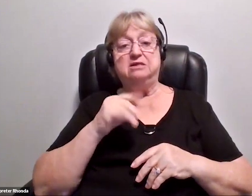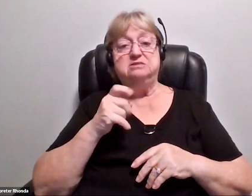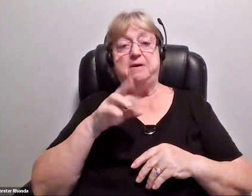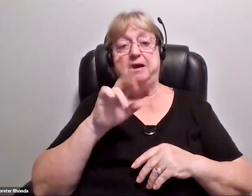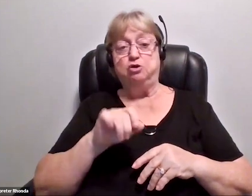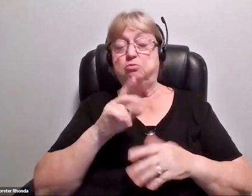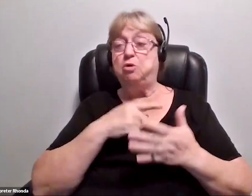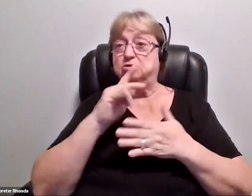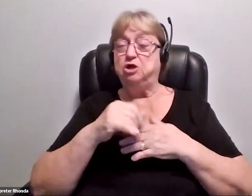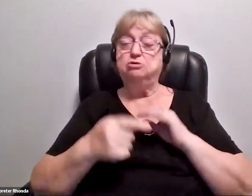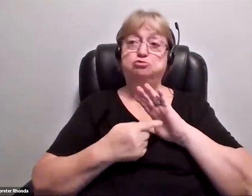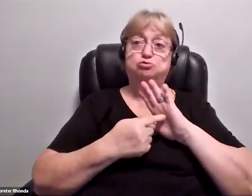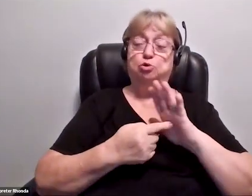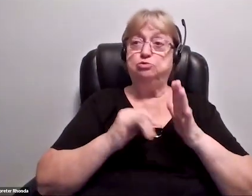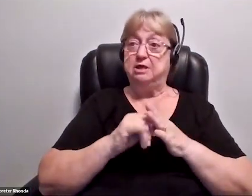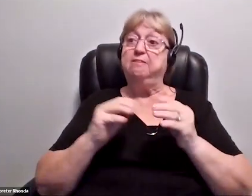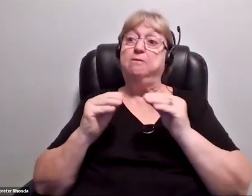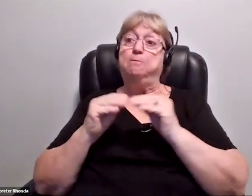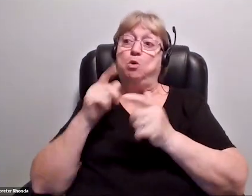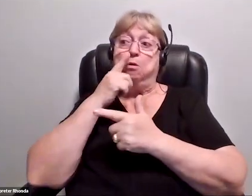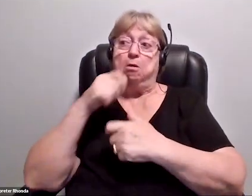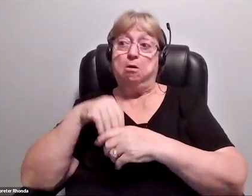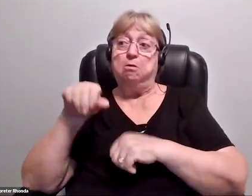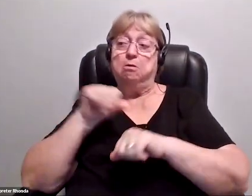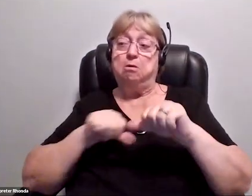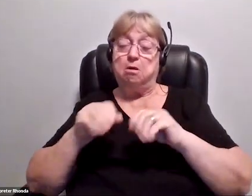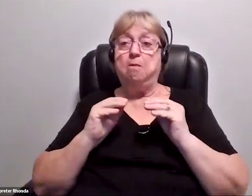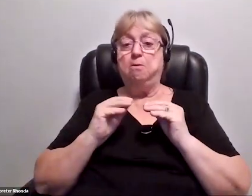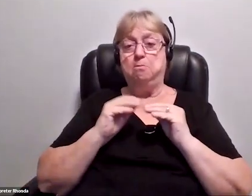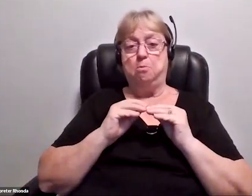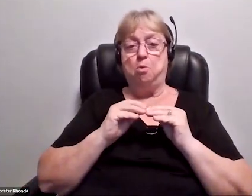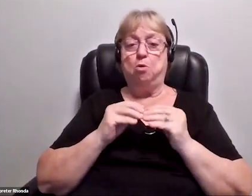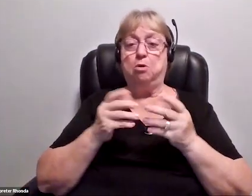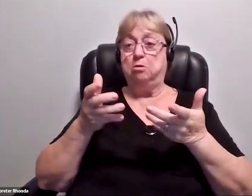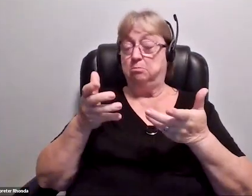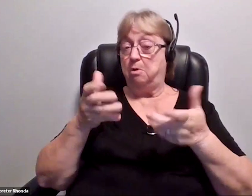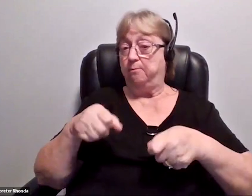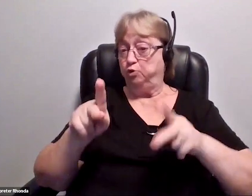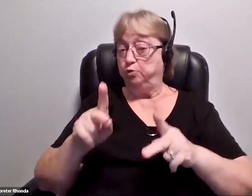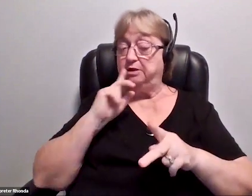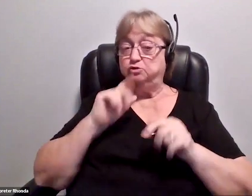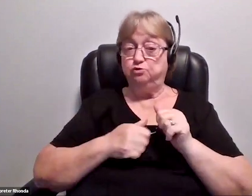a child had, more chances to follow STEM subjects.